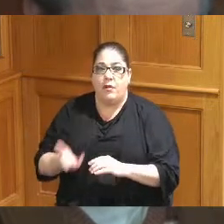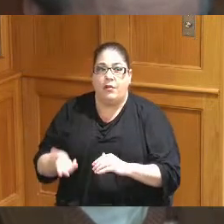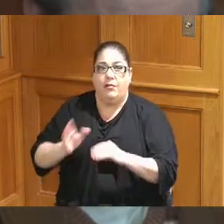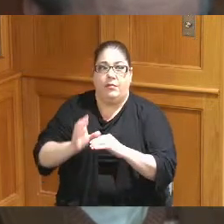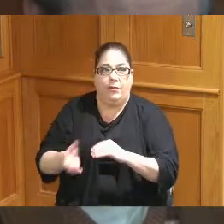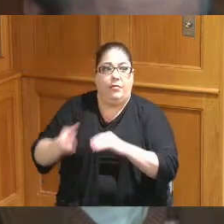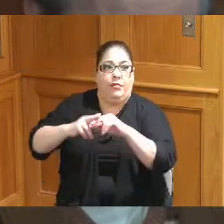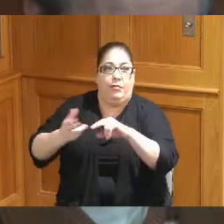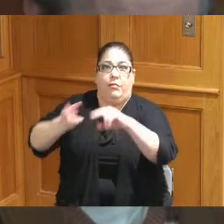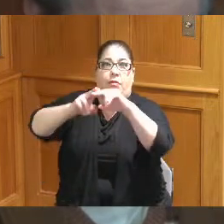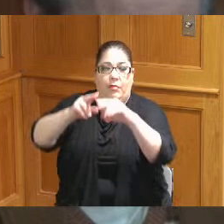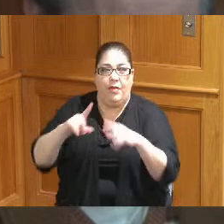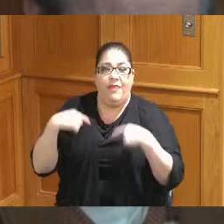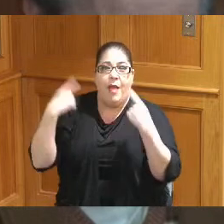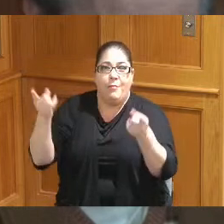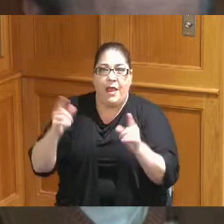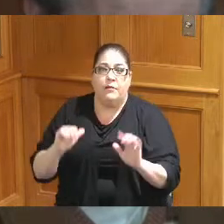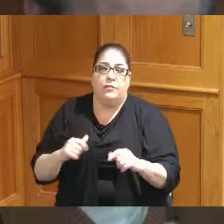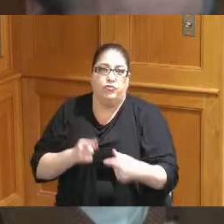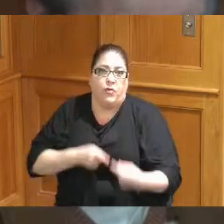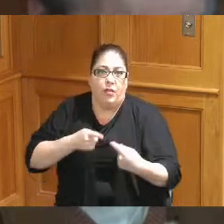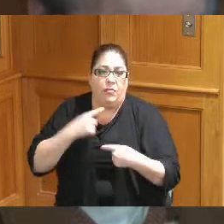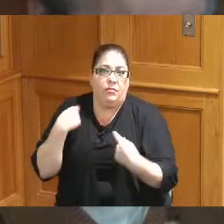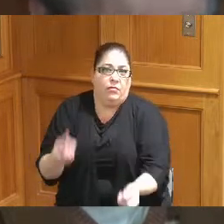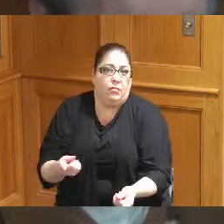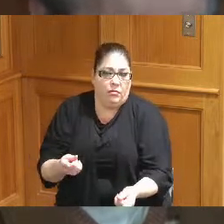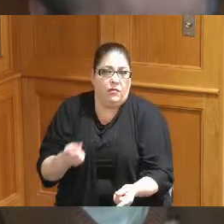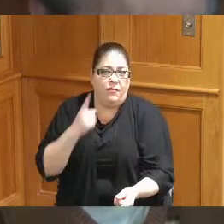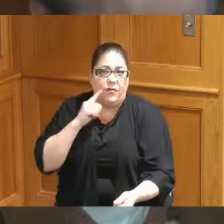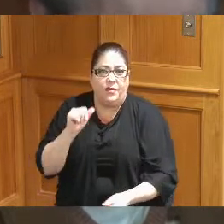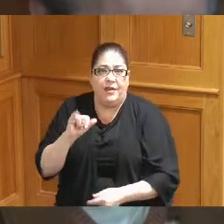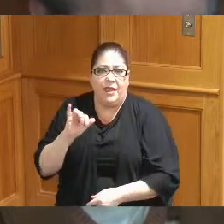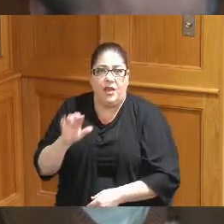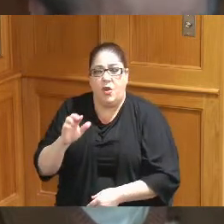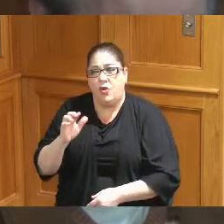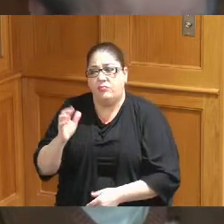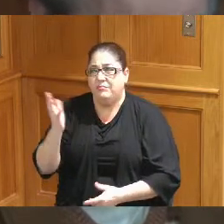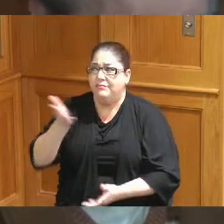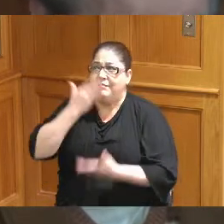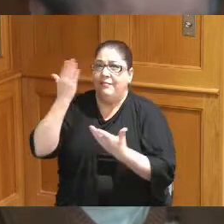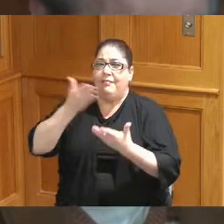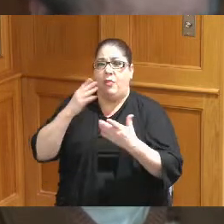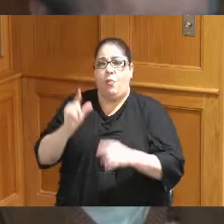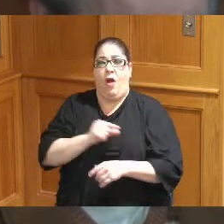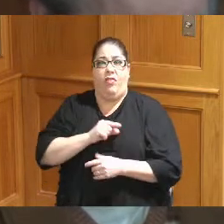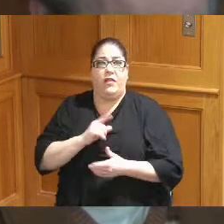that have been environmental challenges by way of air quality in the past for I think